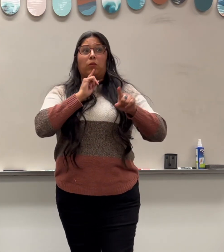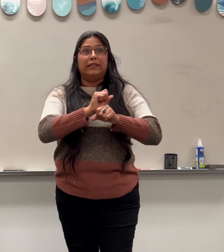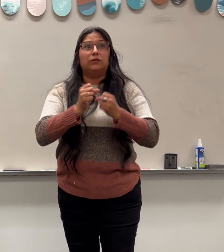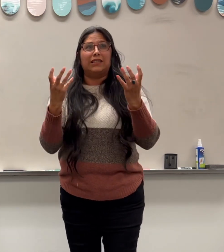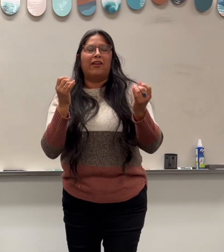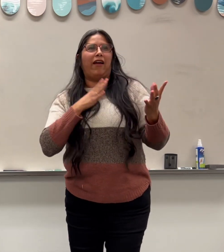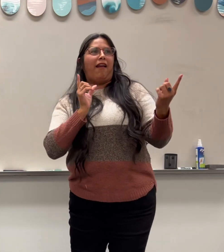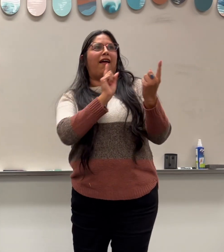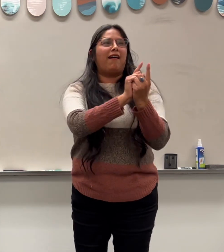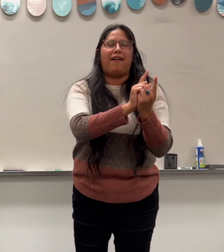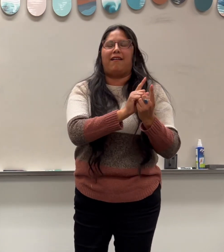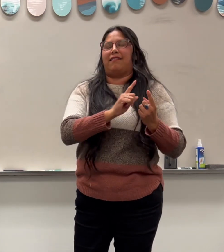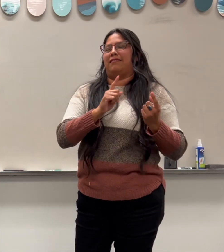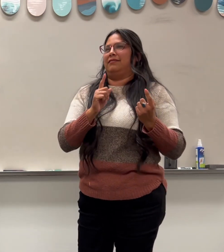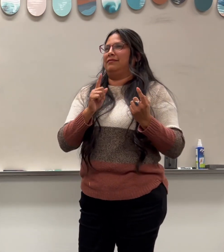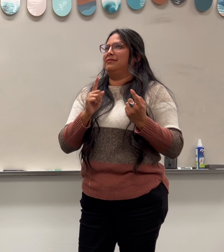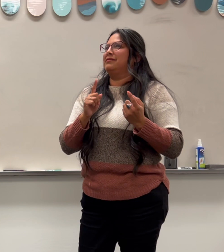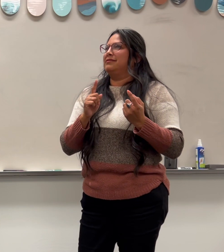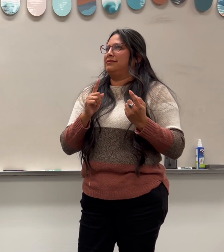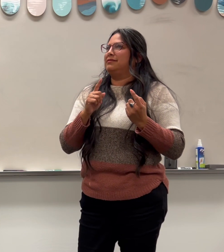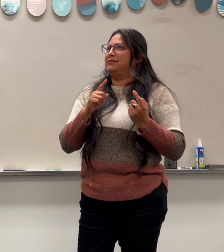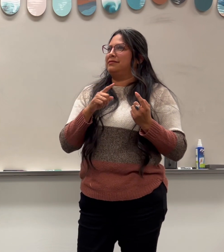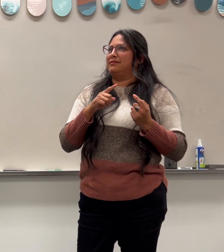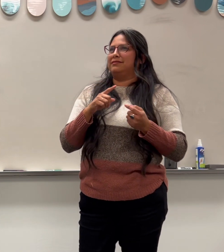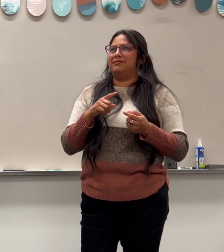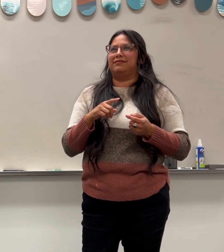they actually signing oh if they're actually signing like for me I go up and I talk to them